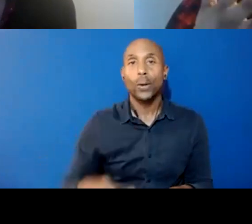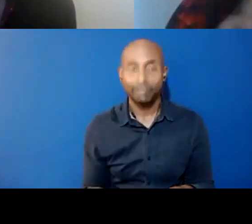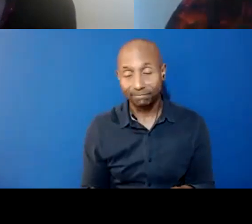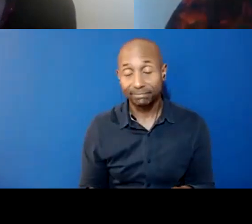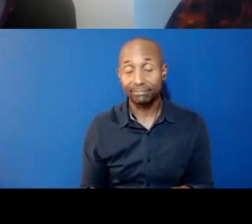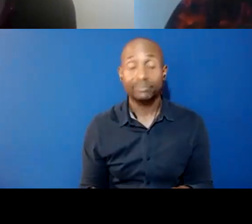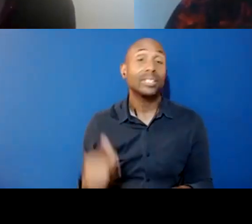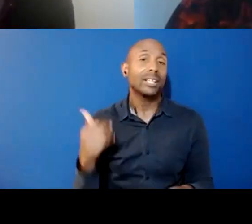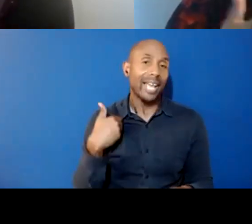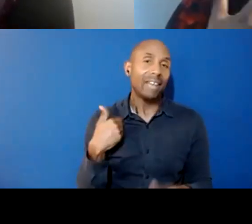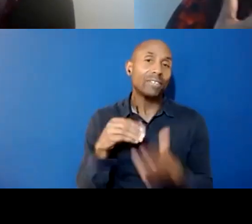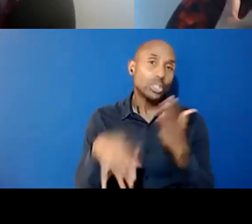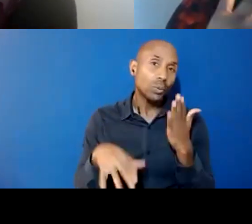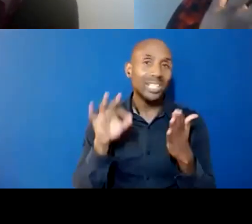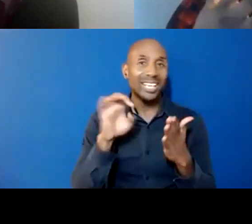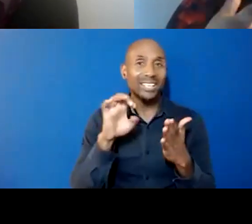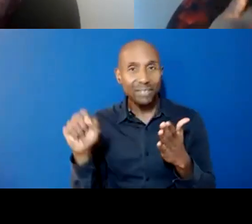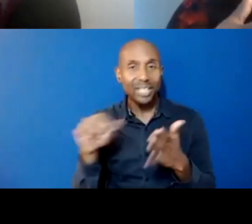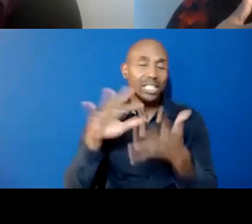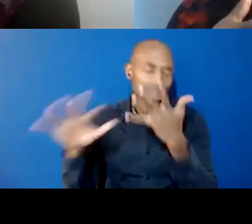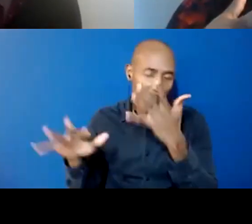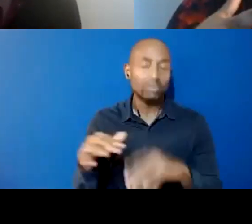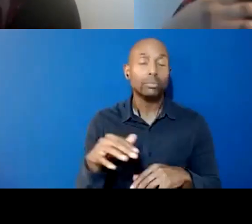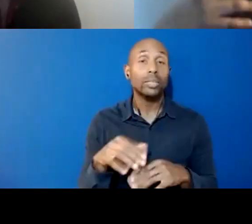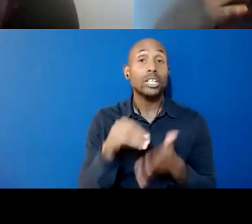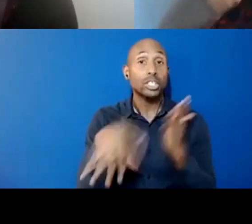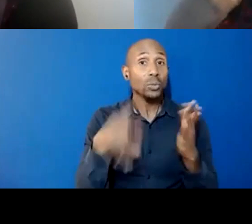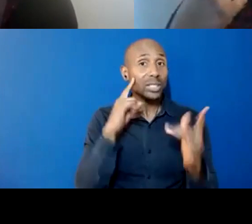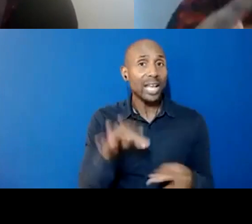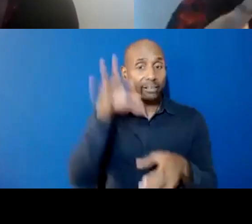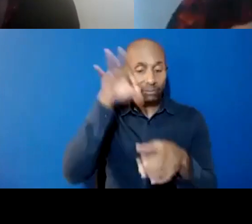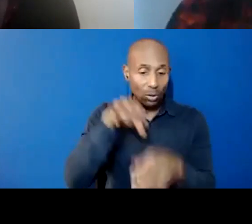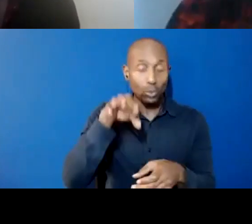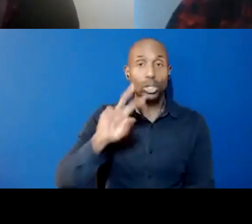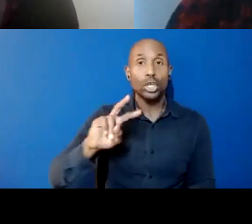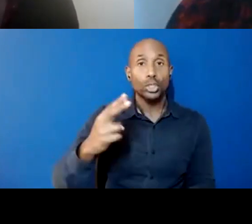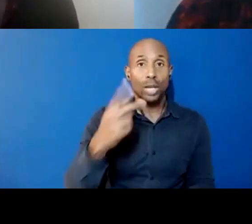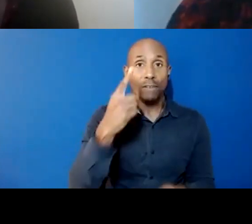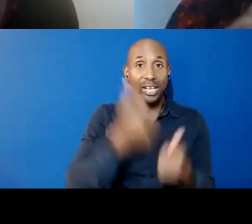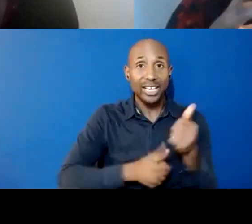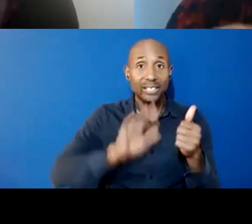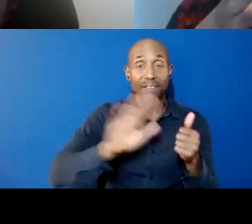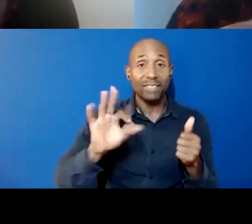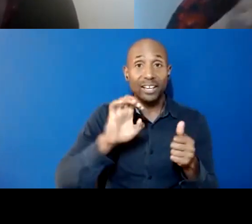The student body voted on $2 of their fees going toward this scholarship that went into